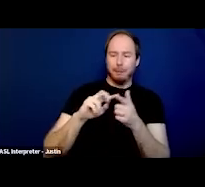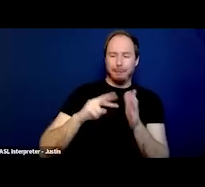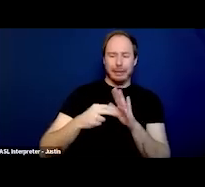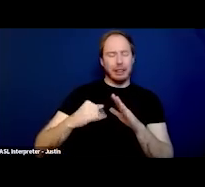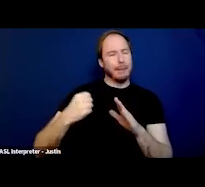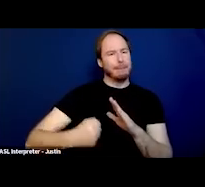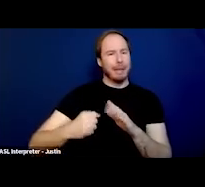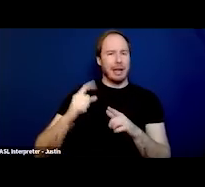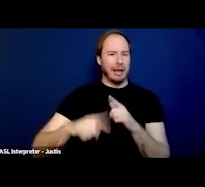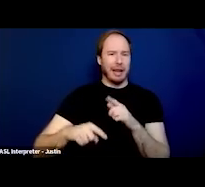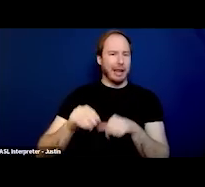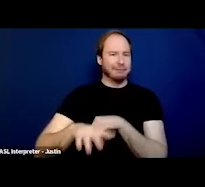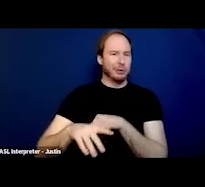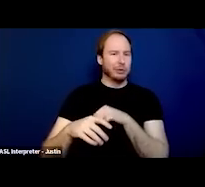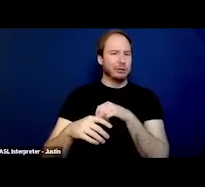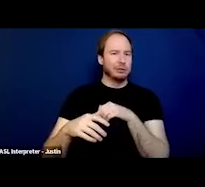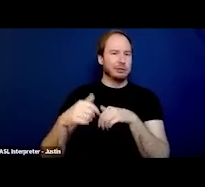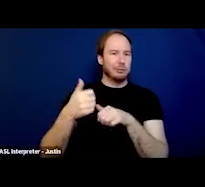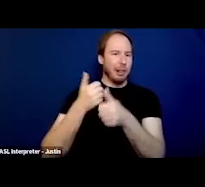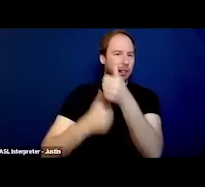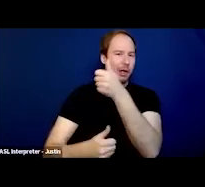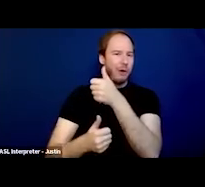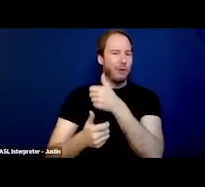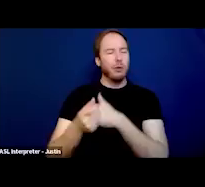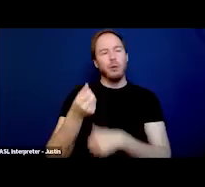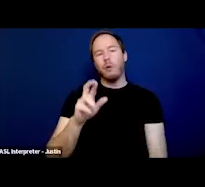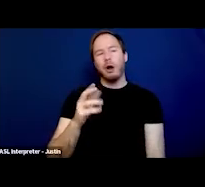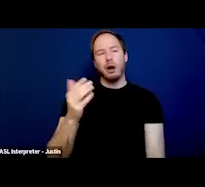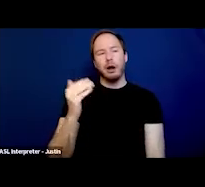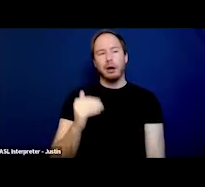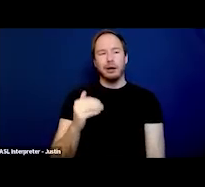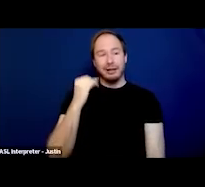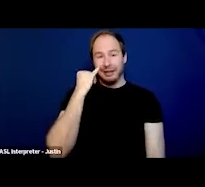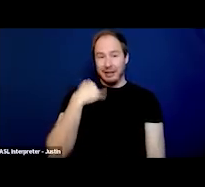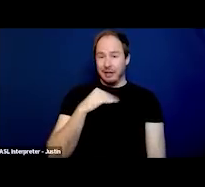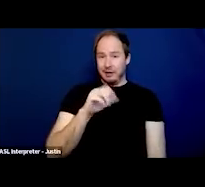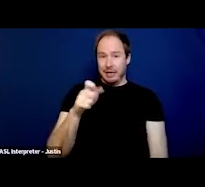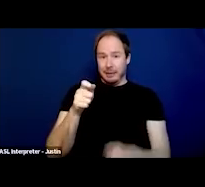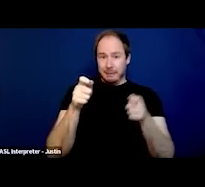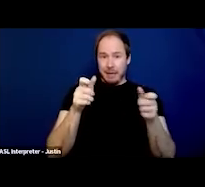If they have case management or other supports, and they might be willing to enter